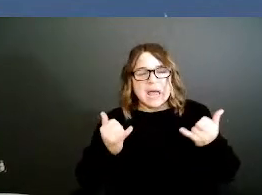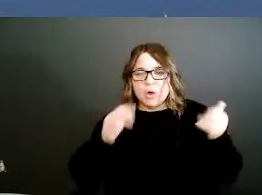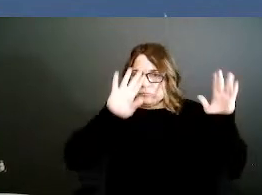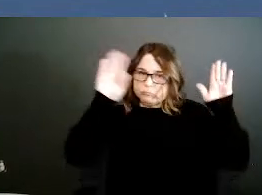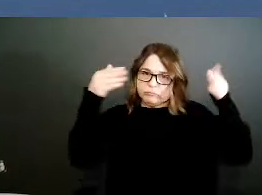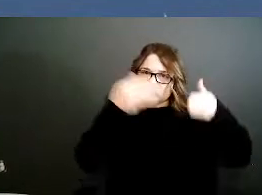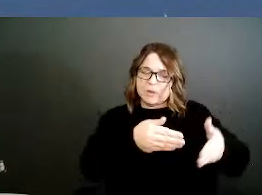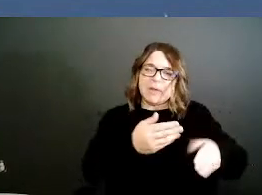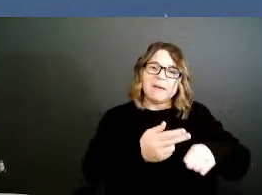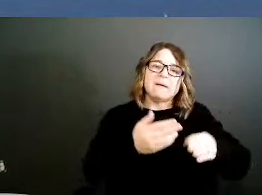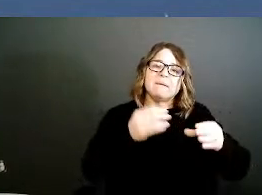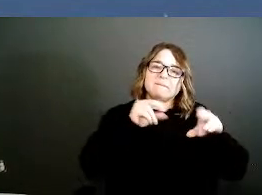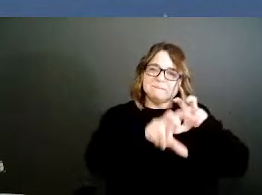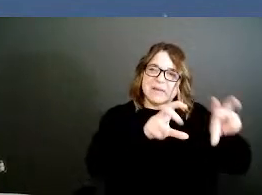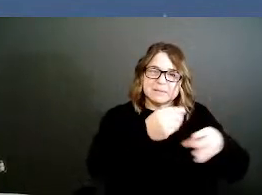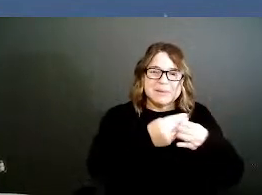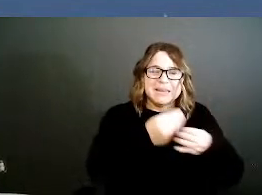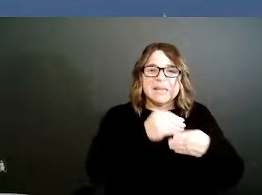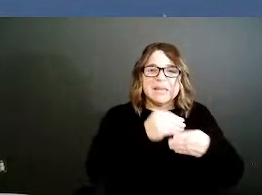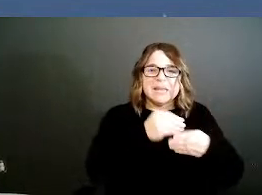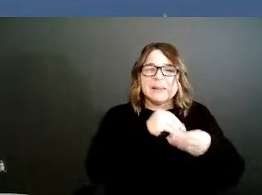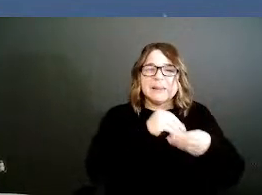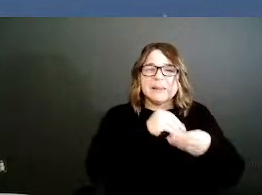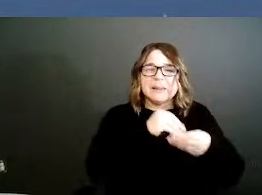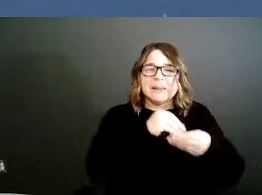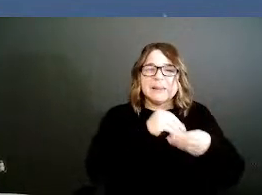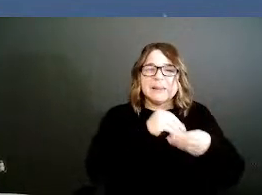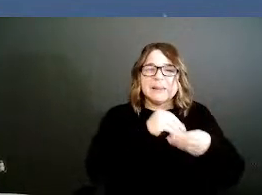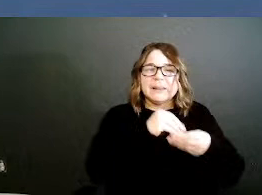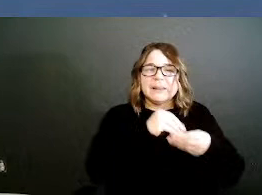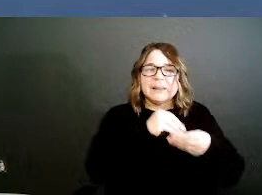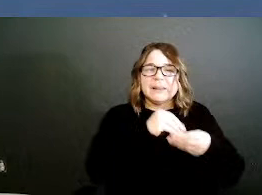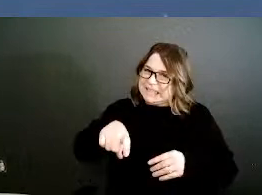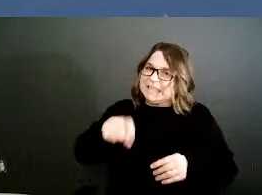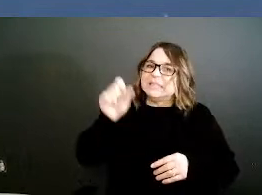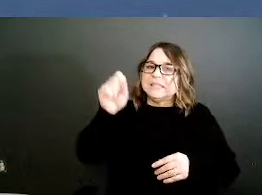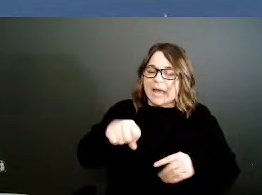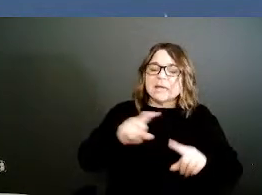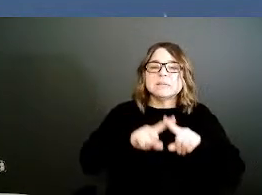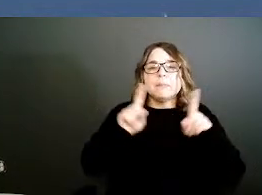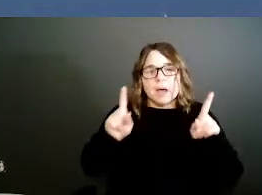POLICE ARE THERE TO BECOME BORED, YOU KNOW? THAT'S IT, EVERYBODY. MY PHONE IS ABOUT TO DIE.